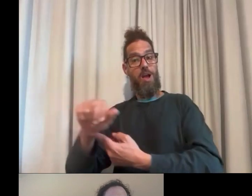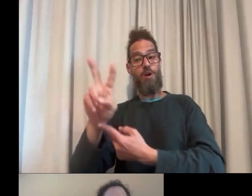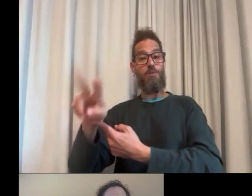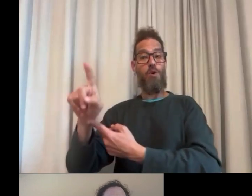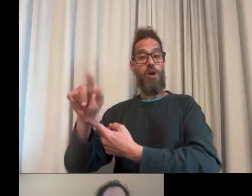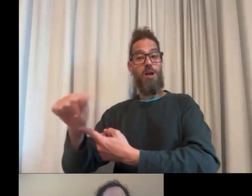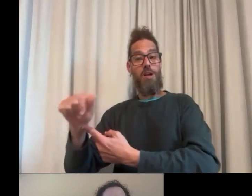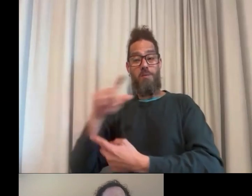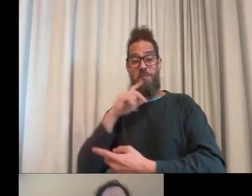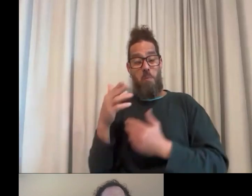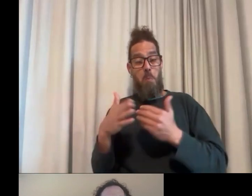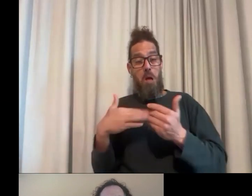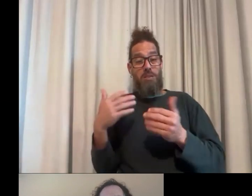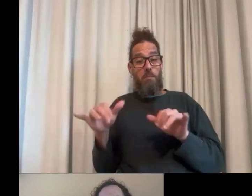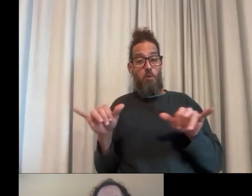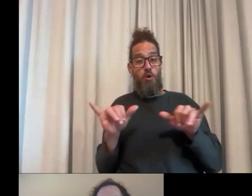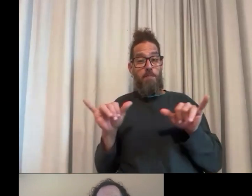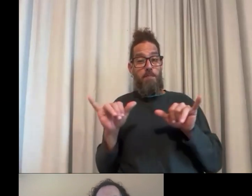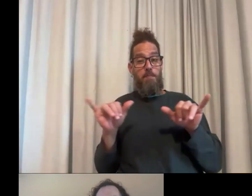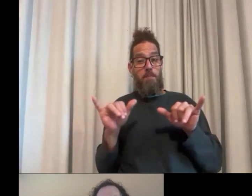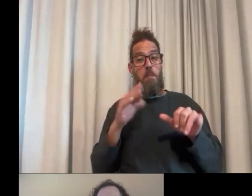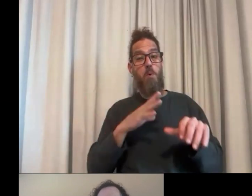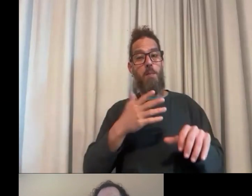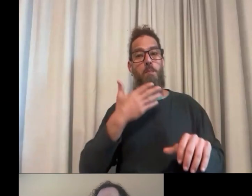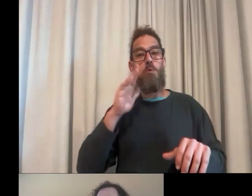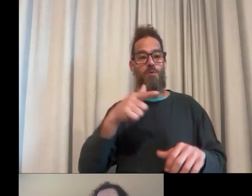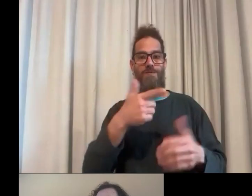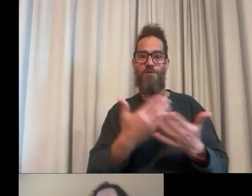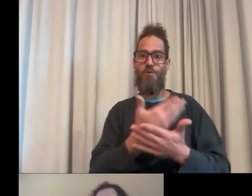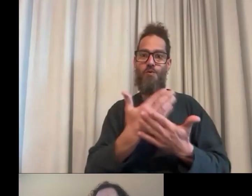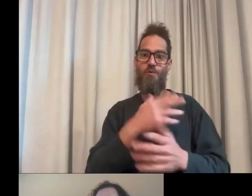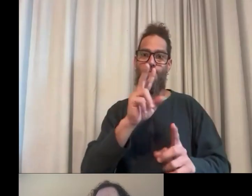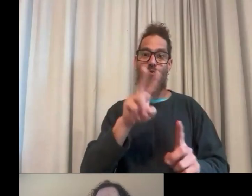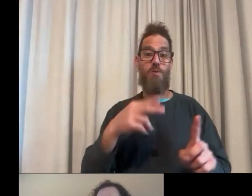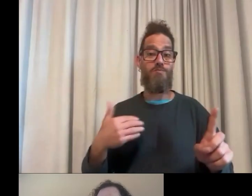rather than 2.1 AA wherever it's feasible, because they're not that different.